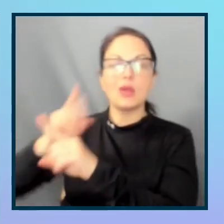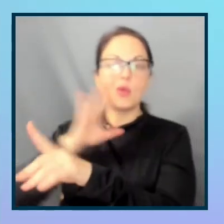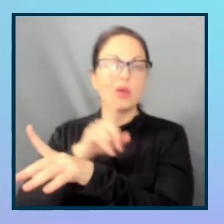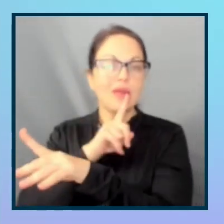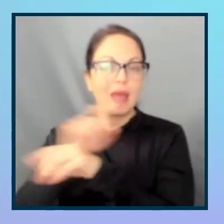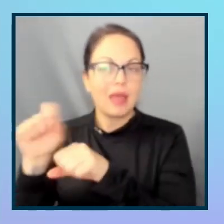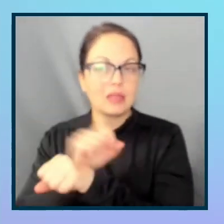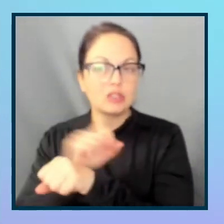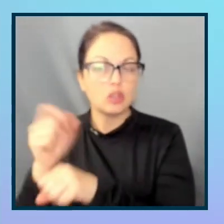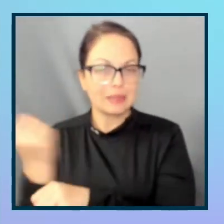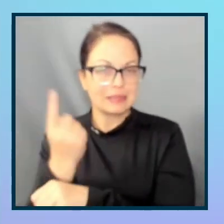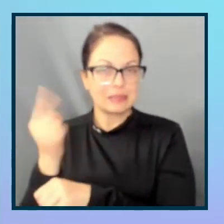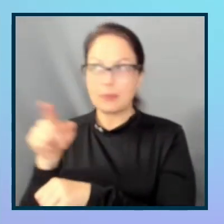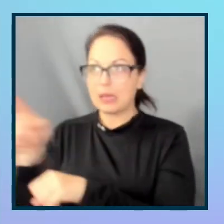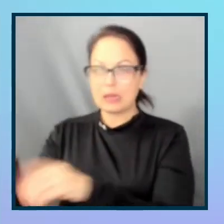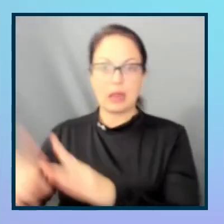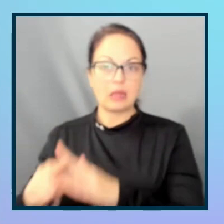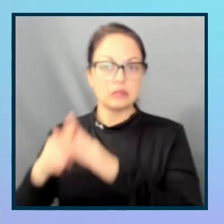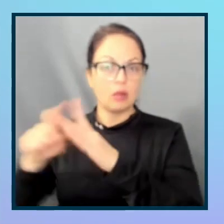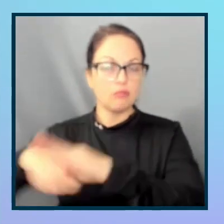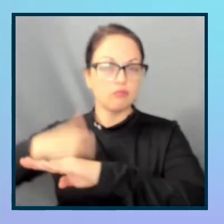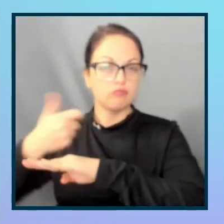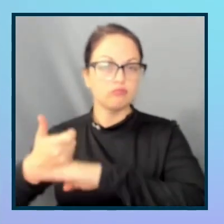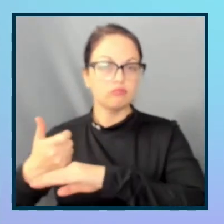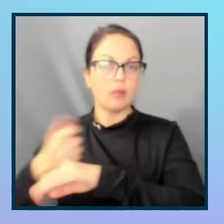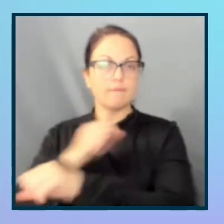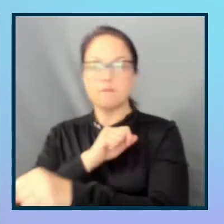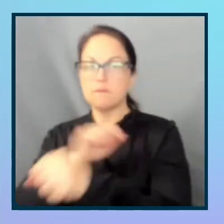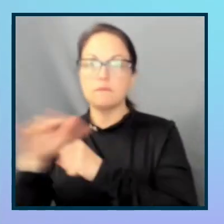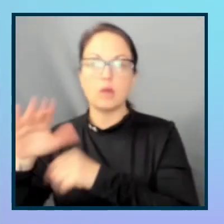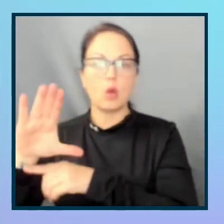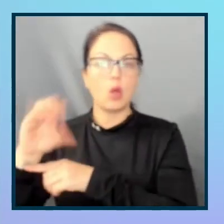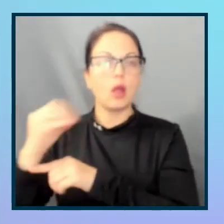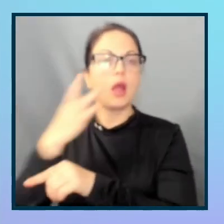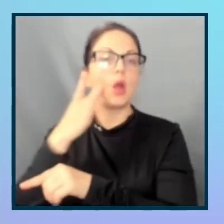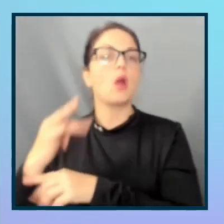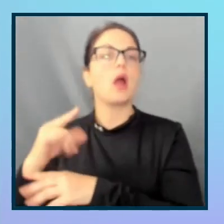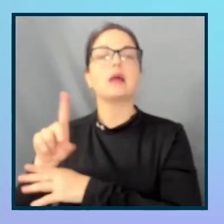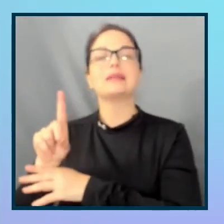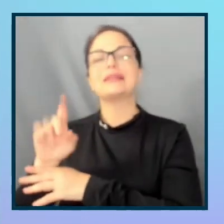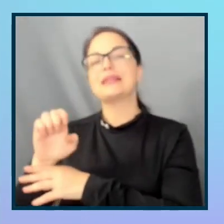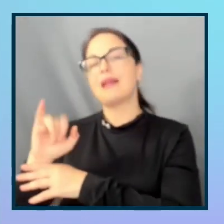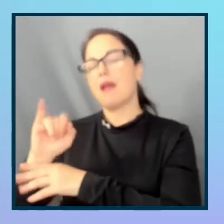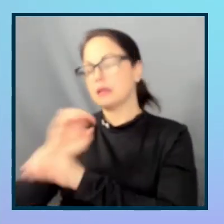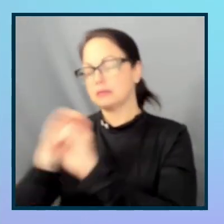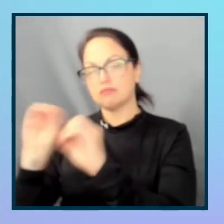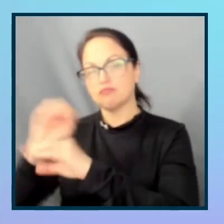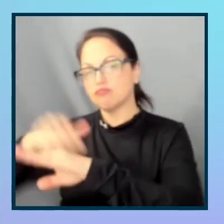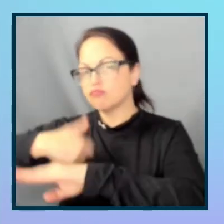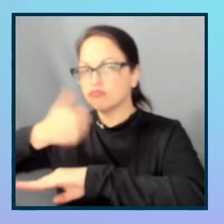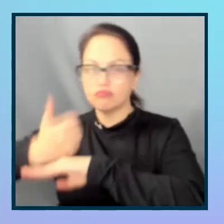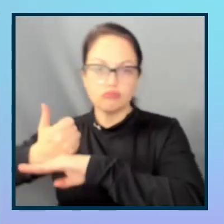that they roll out to the entire firm, because DEI doesn't have anything in place for that.